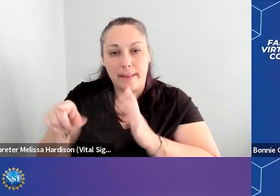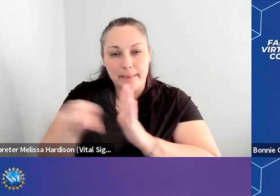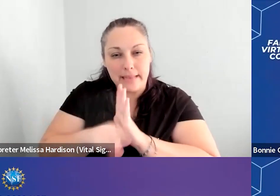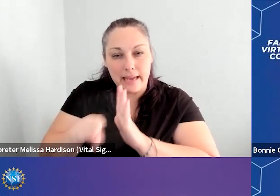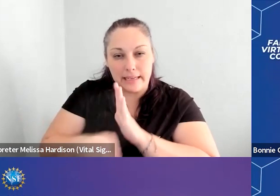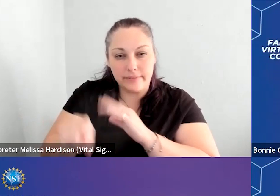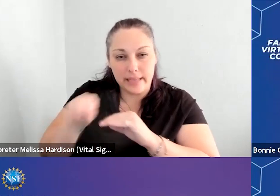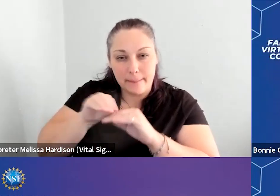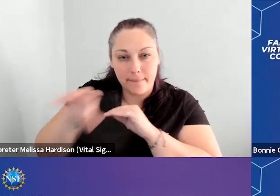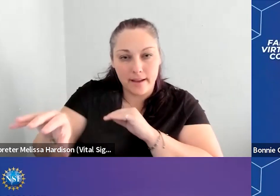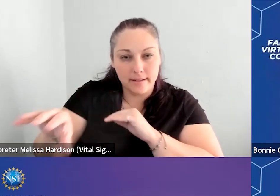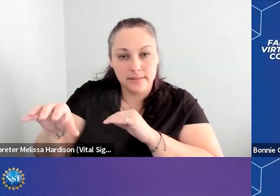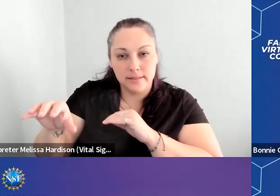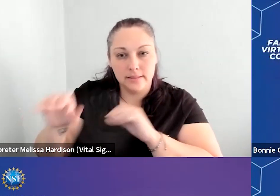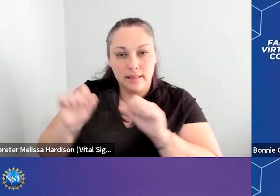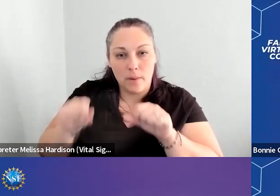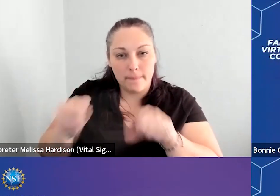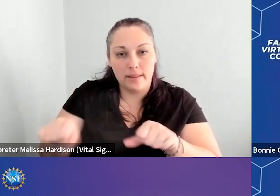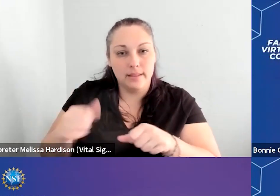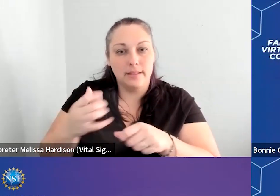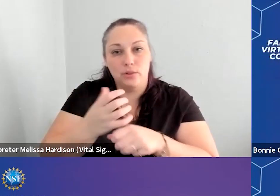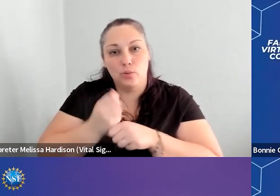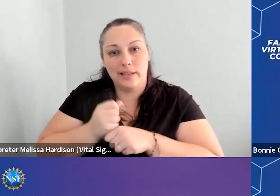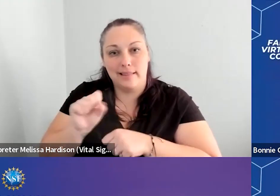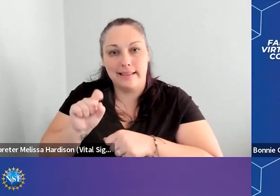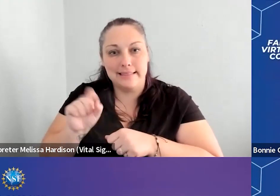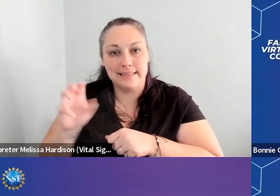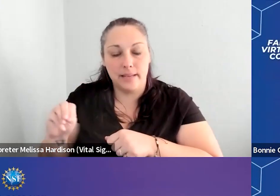And so those partnerships really need to be authentic.